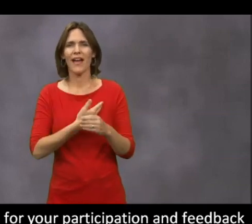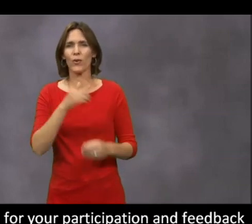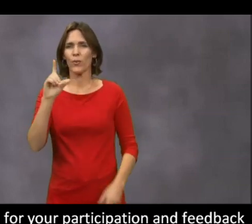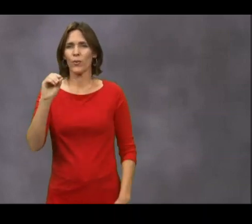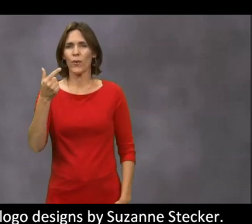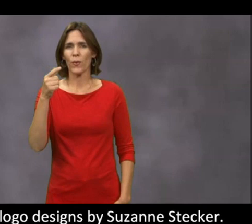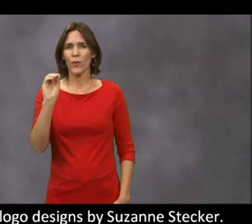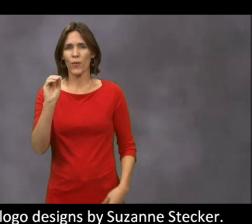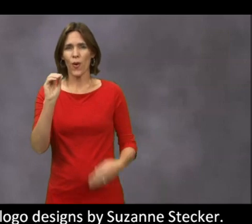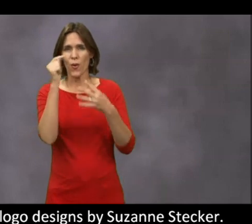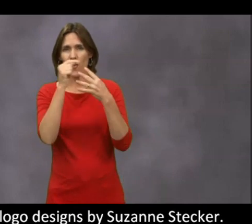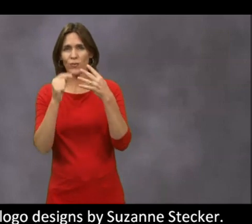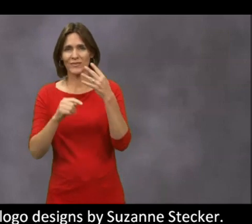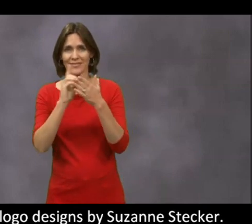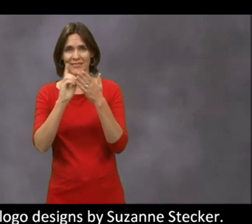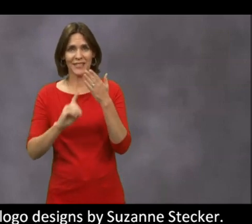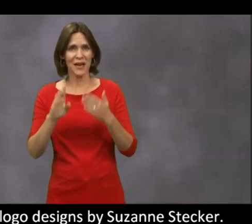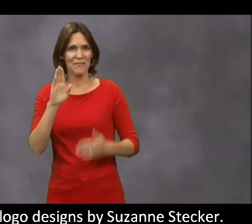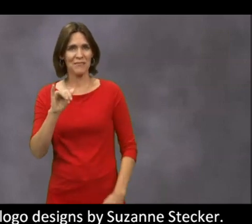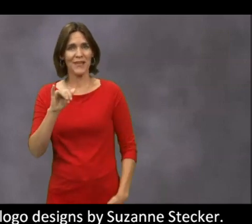on our logo designs by Suzanne Stecker.